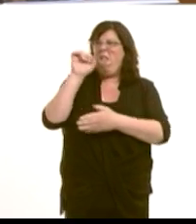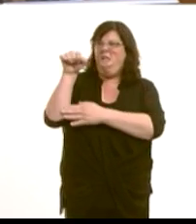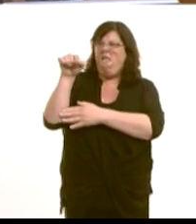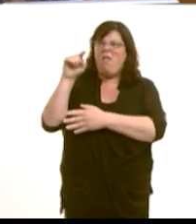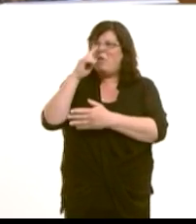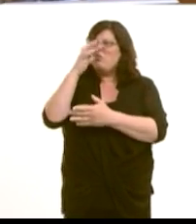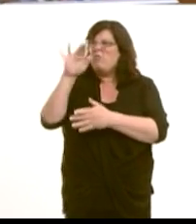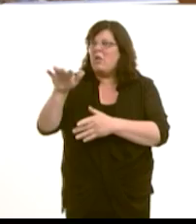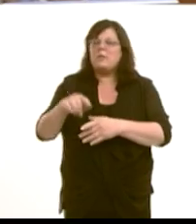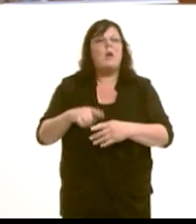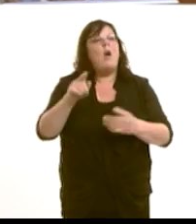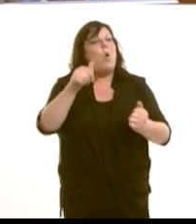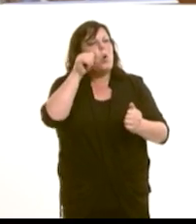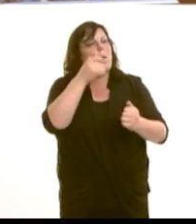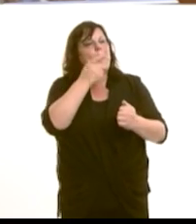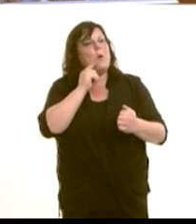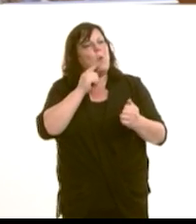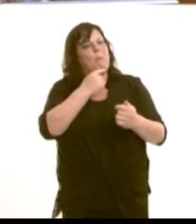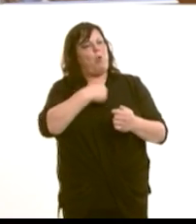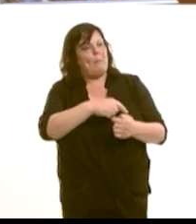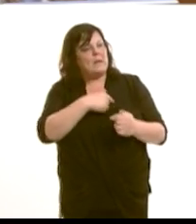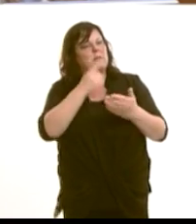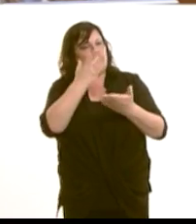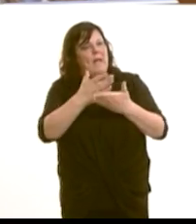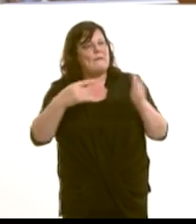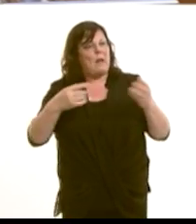run away from them: throw a brick through the window and let other people pick up the pieces.